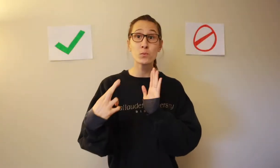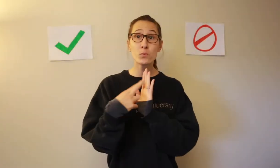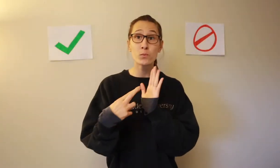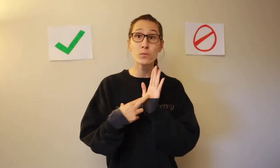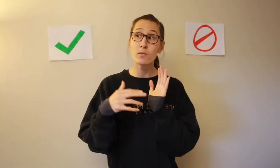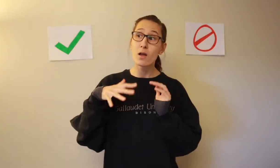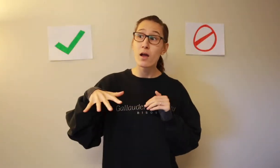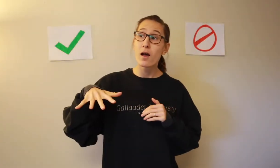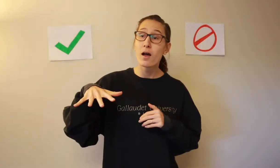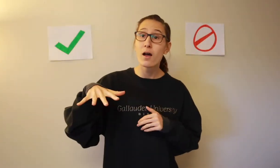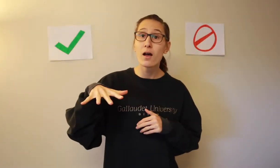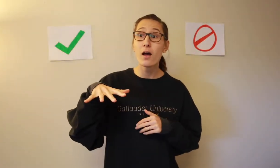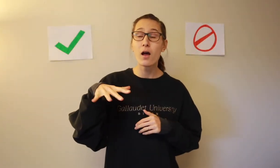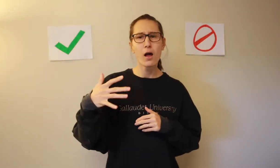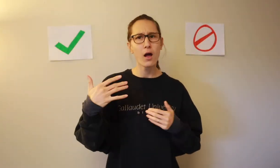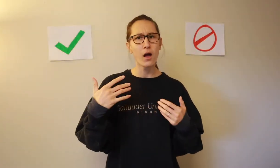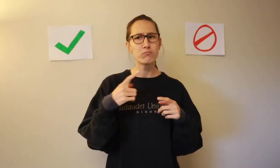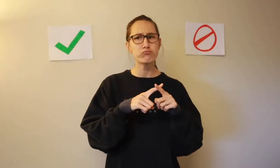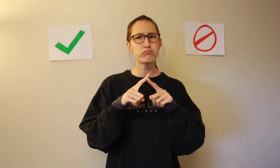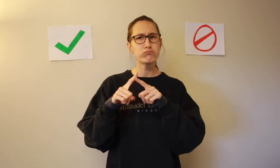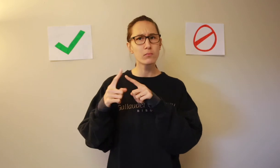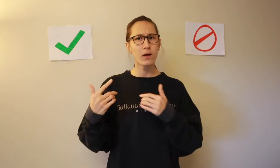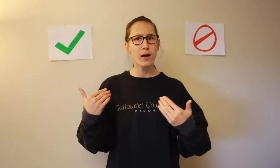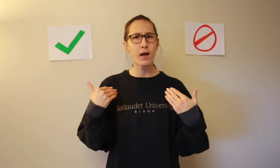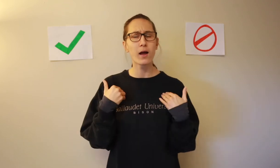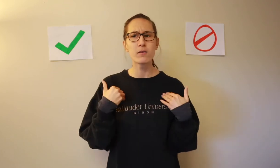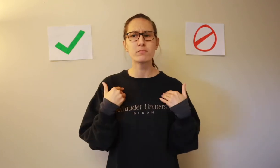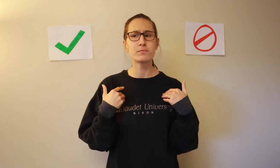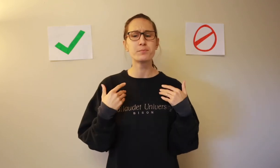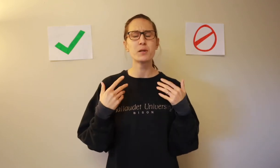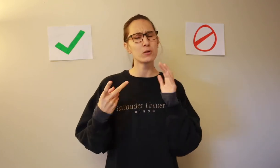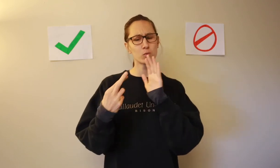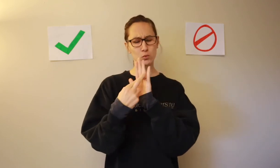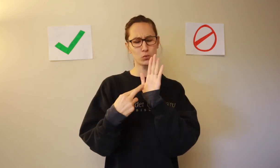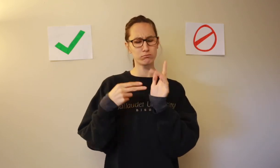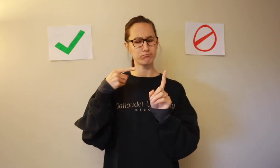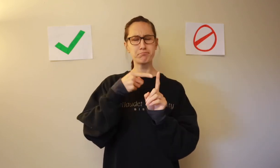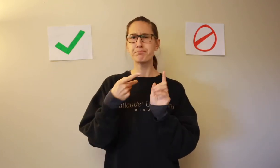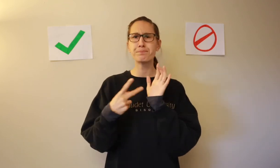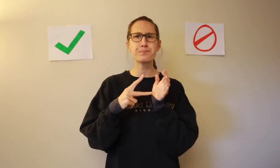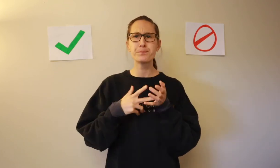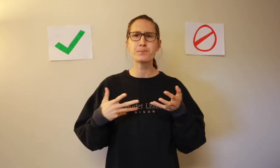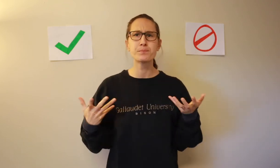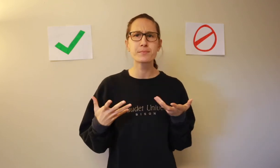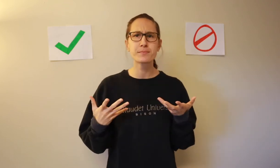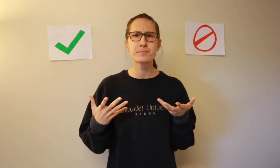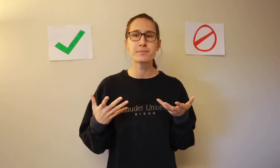There are different rules all over the place What does "rule" mean?